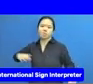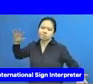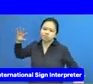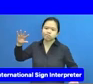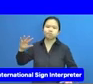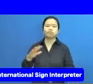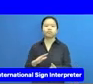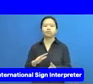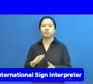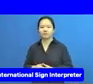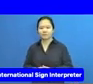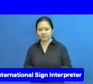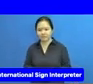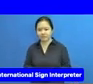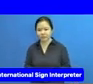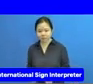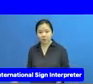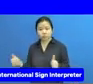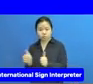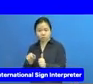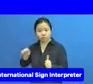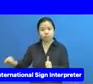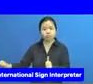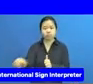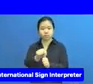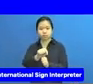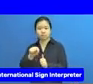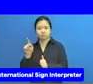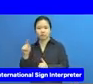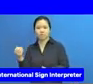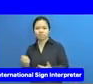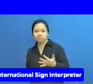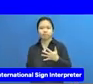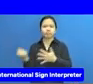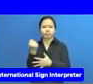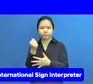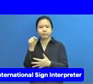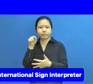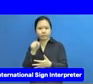These include but are not limited to members of the LGBTQIA+ community,